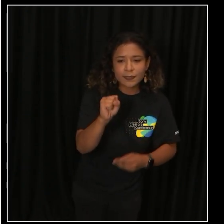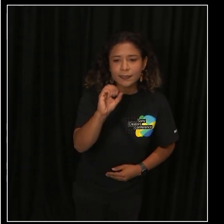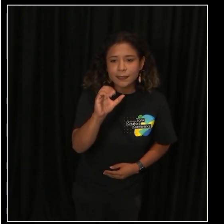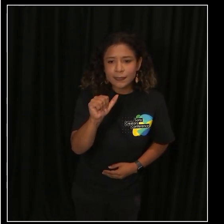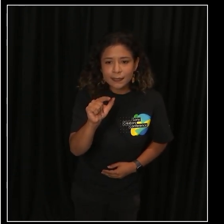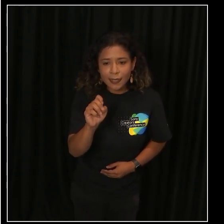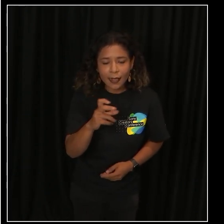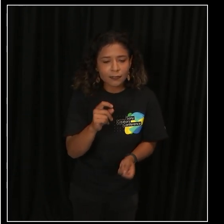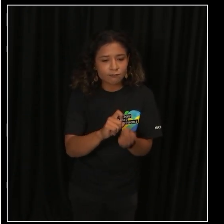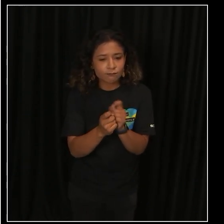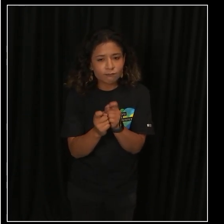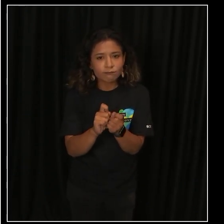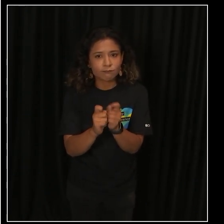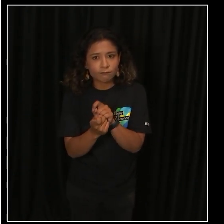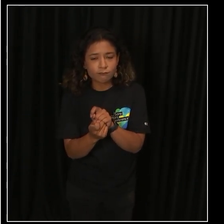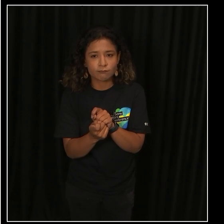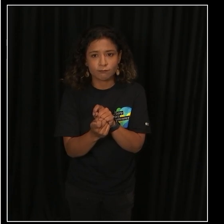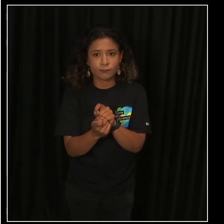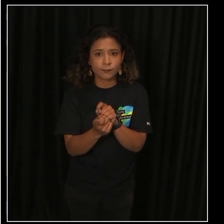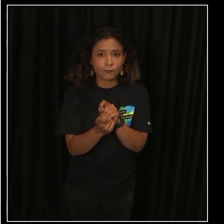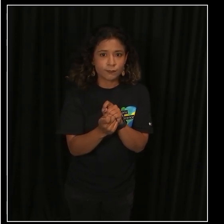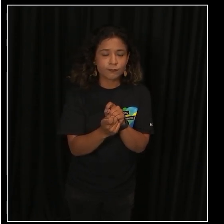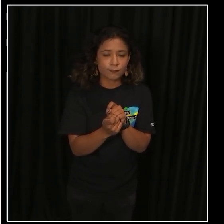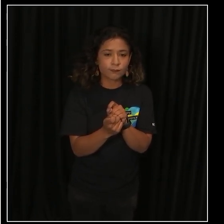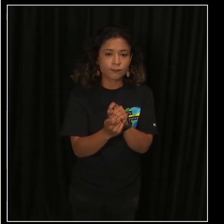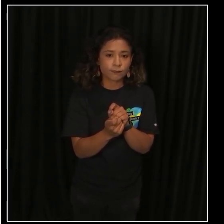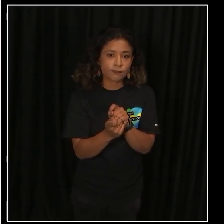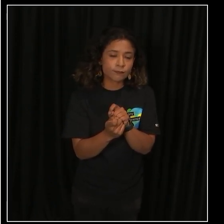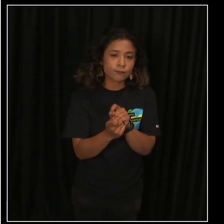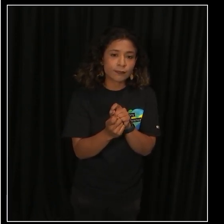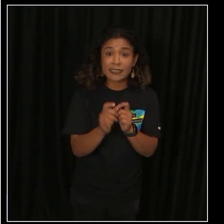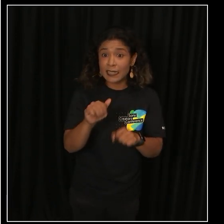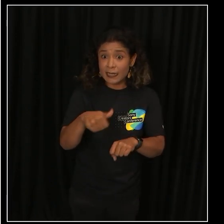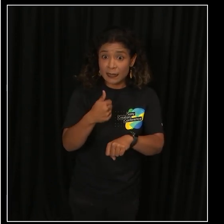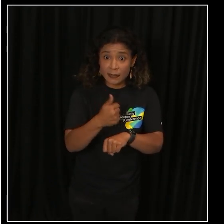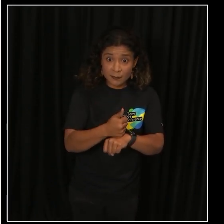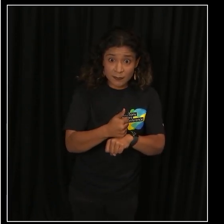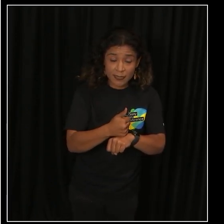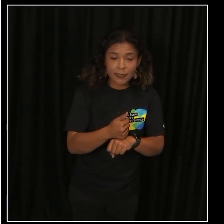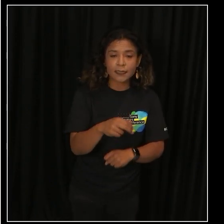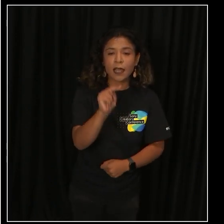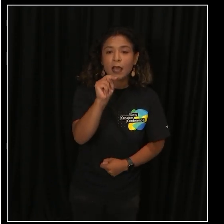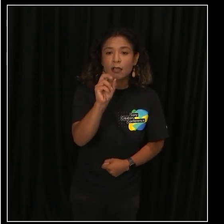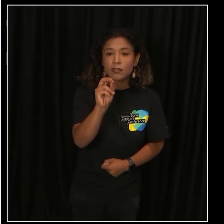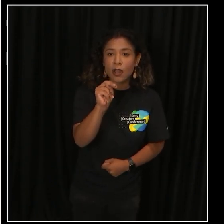This function performs nonlinear rasterization the based on nonlinear curves set on the screen.